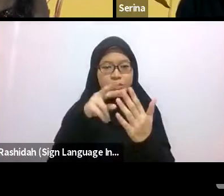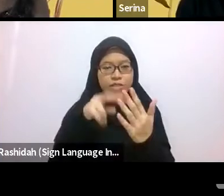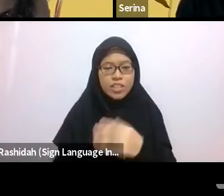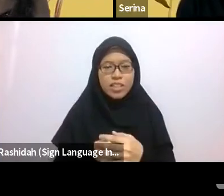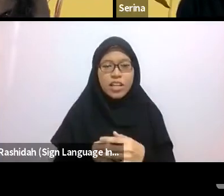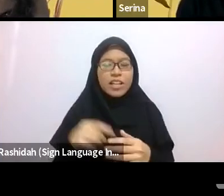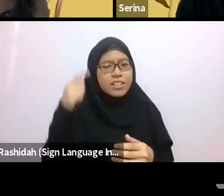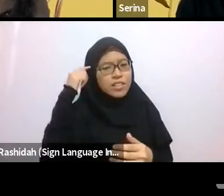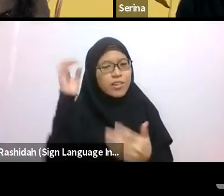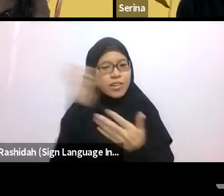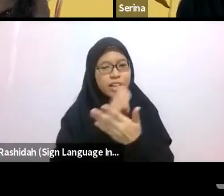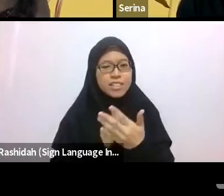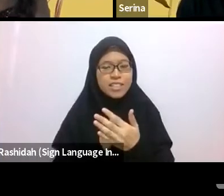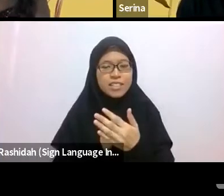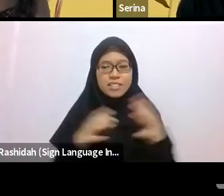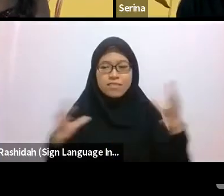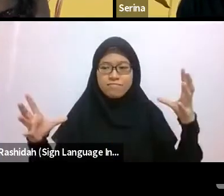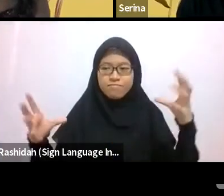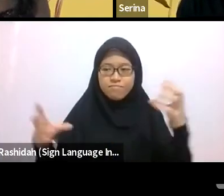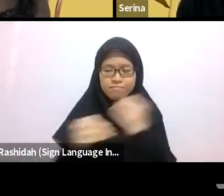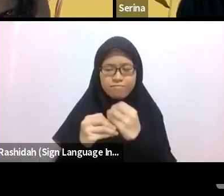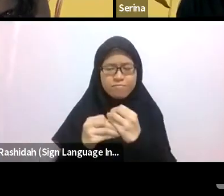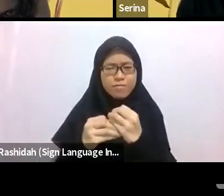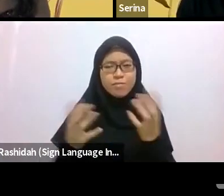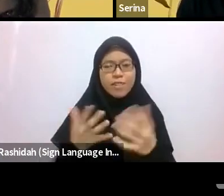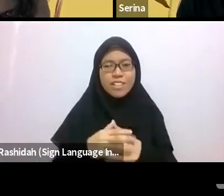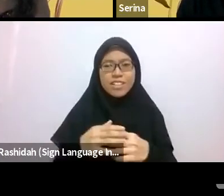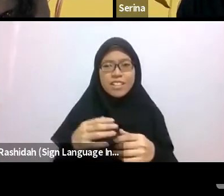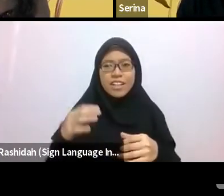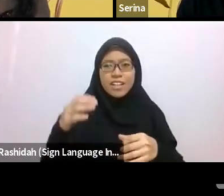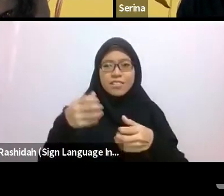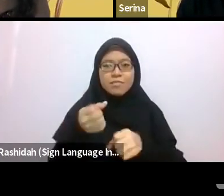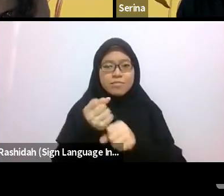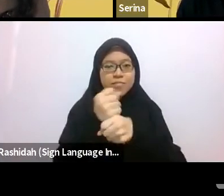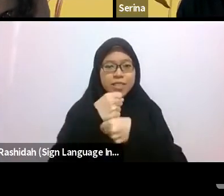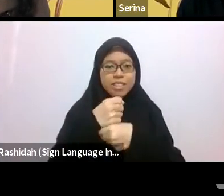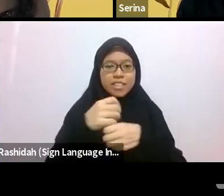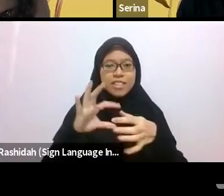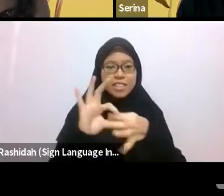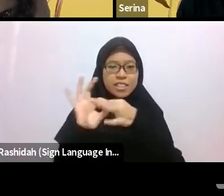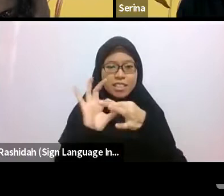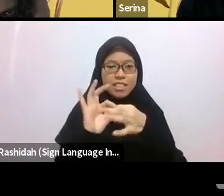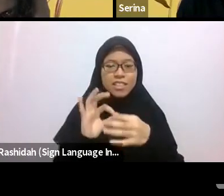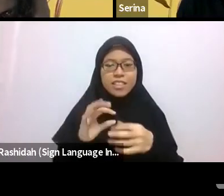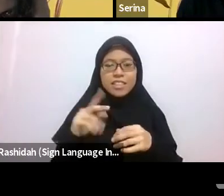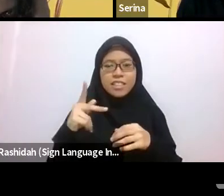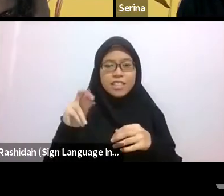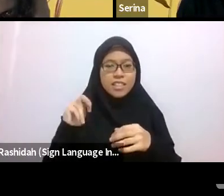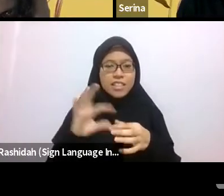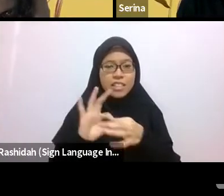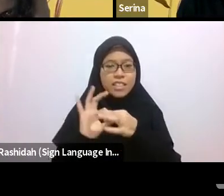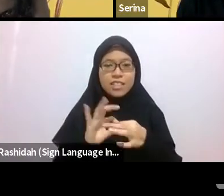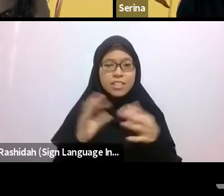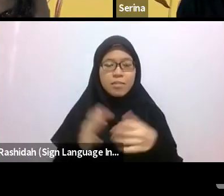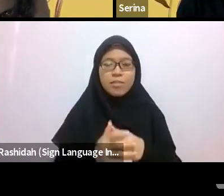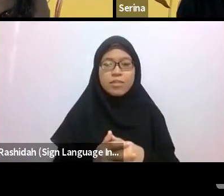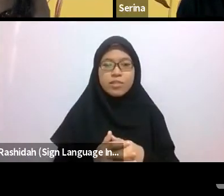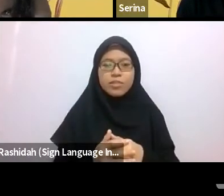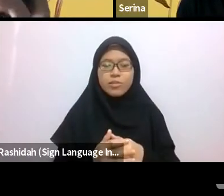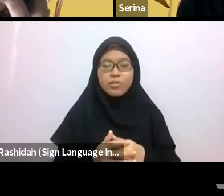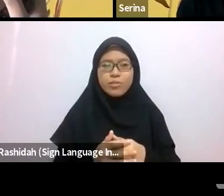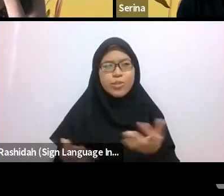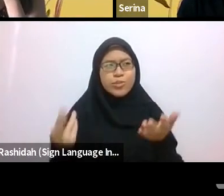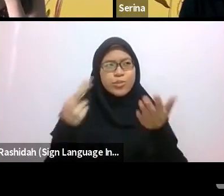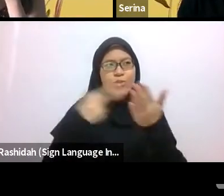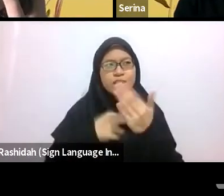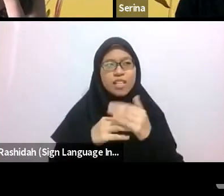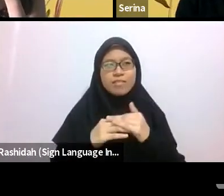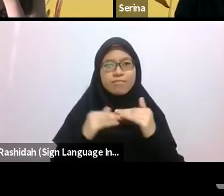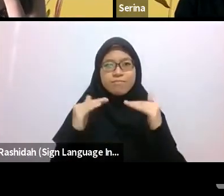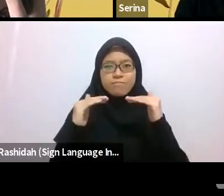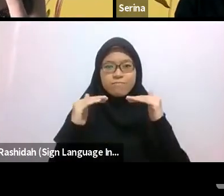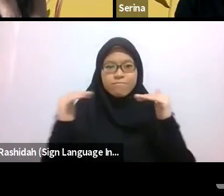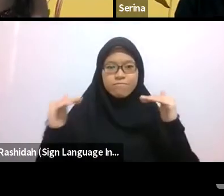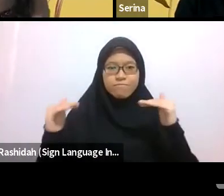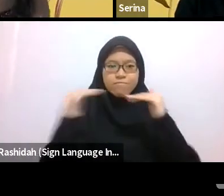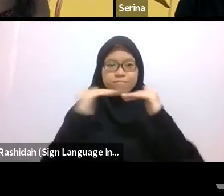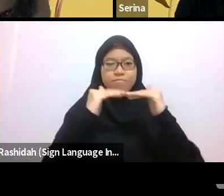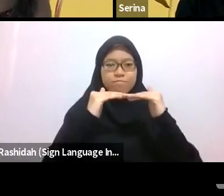The way you have reached some kind of equilibrium with the village you’re in.